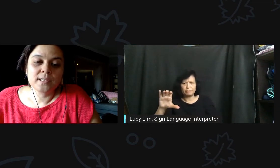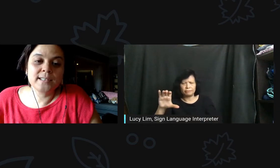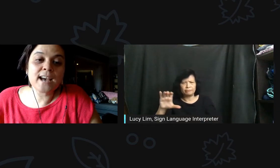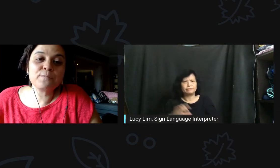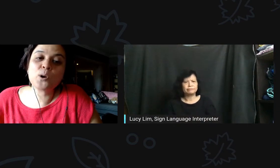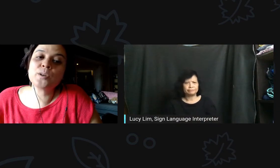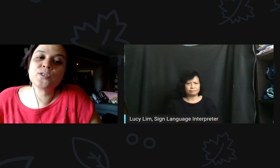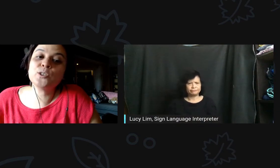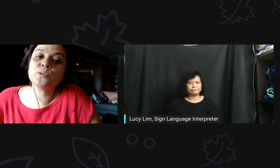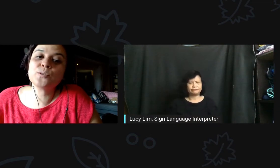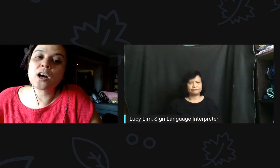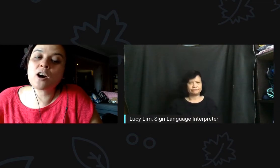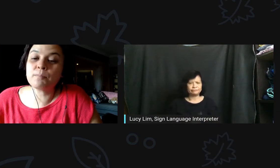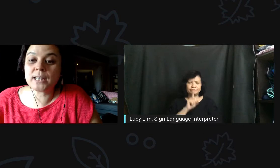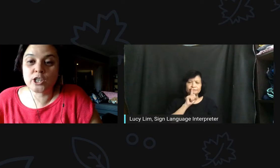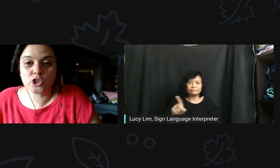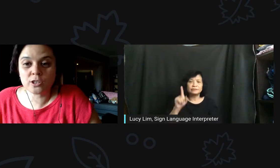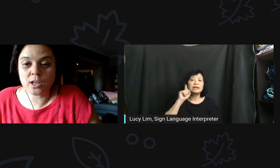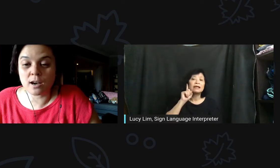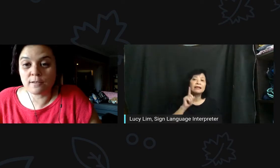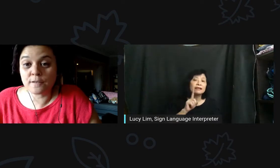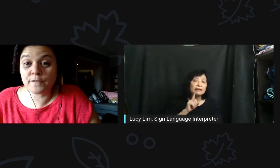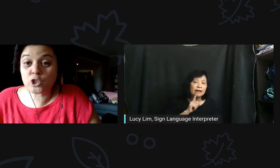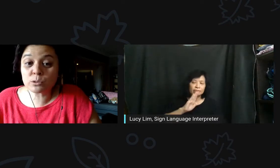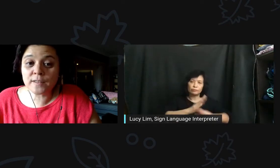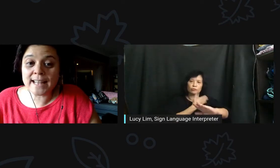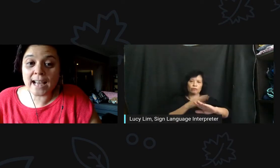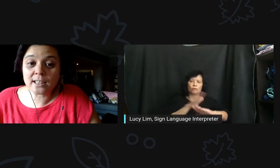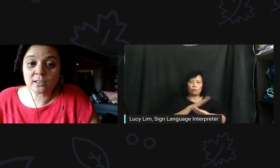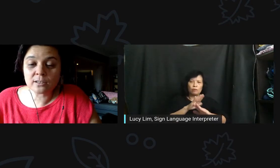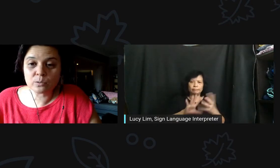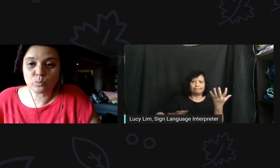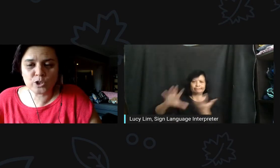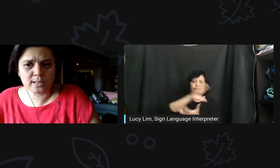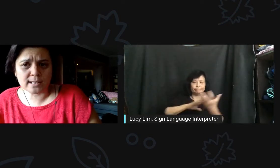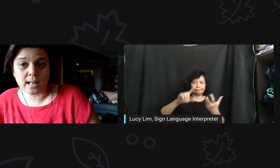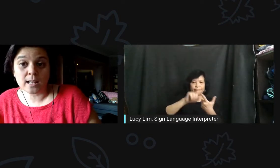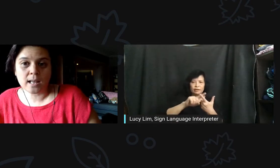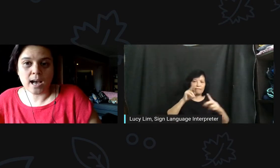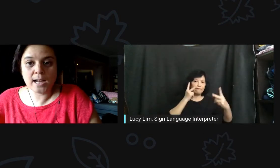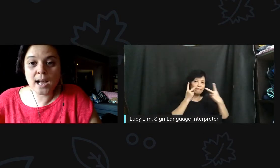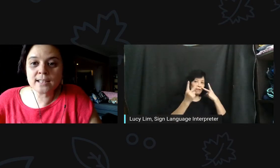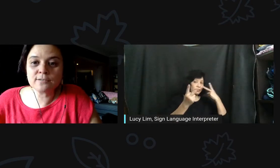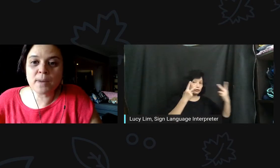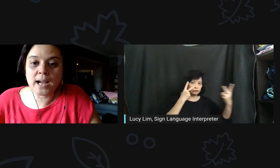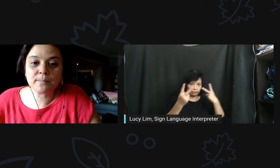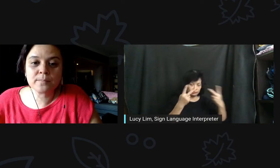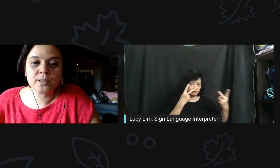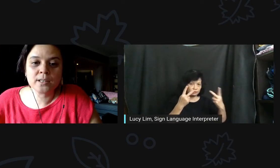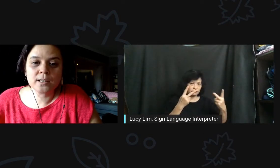Deaf poets used a combination of visual vernacular, which is a kind of mime,